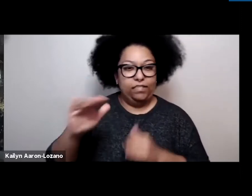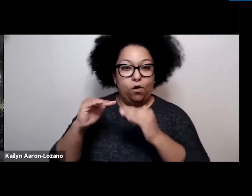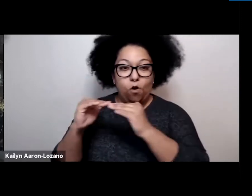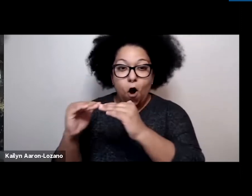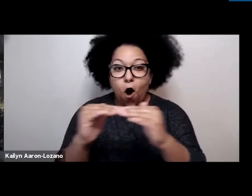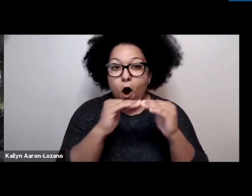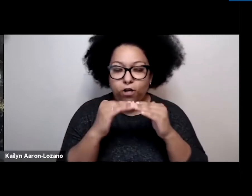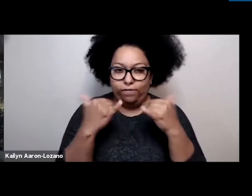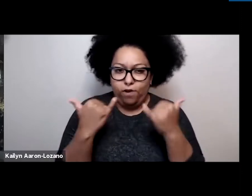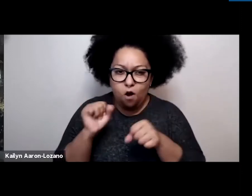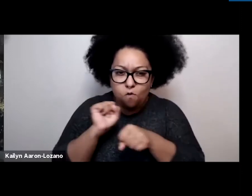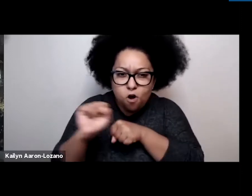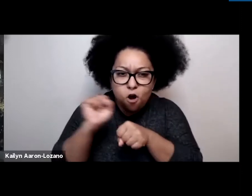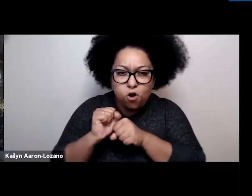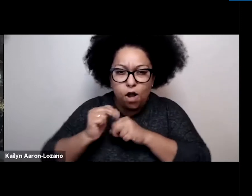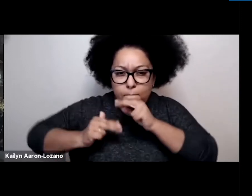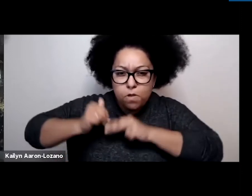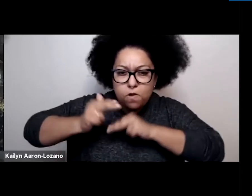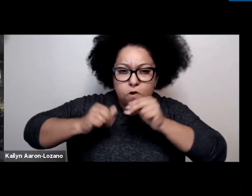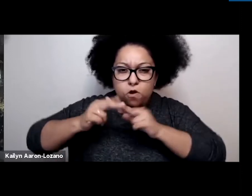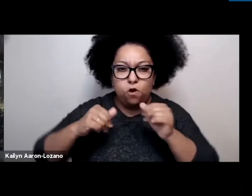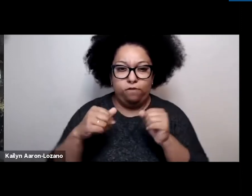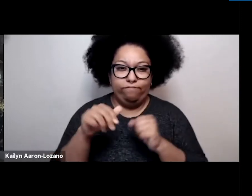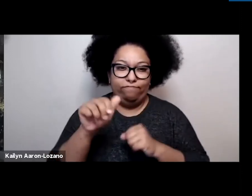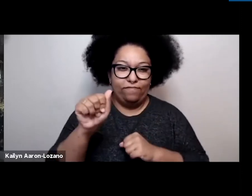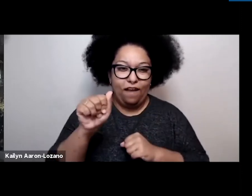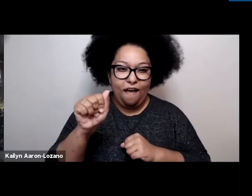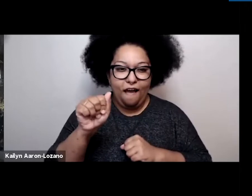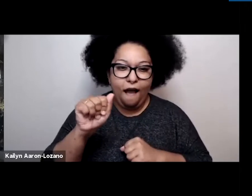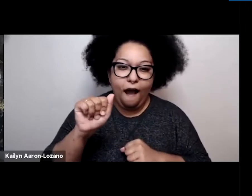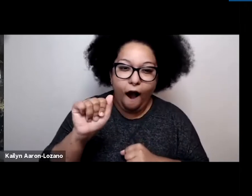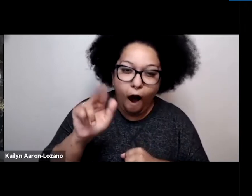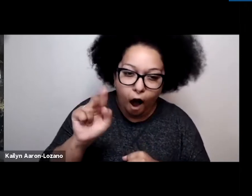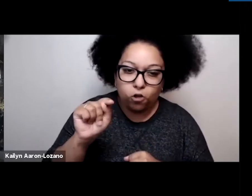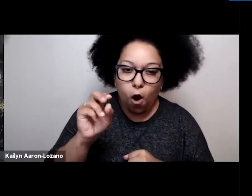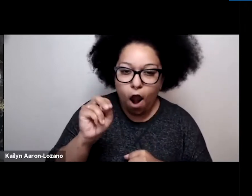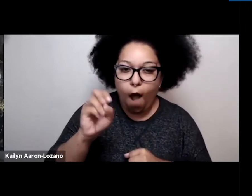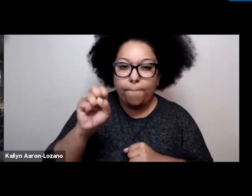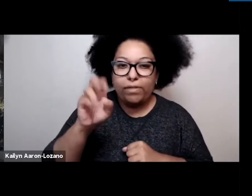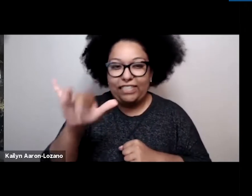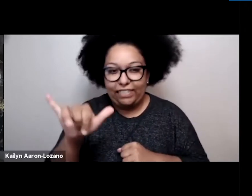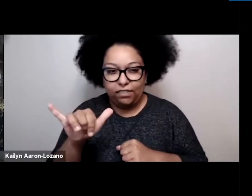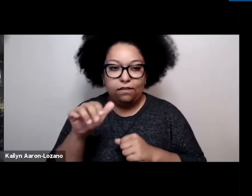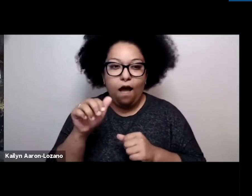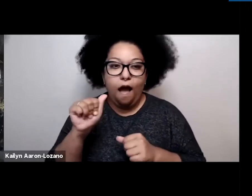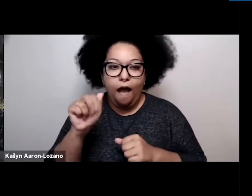currently dr cigar and his colleagues are working on building autonomously animated